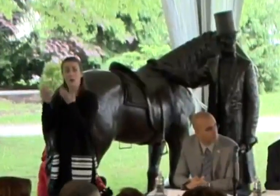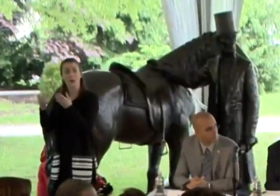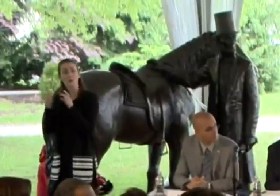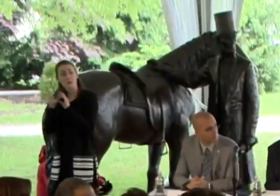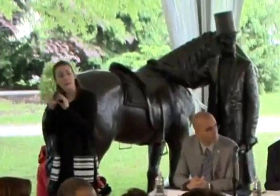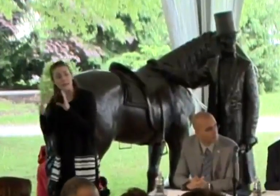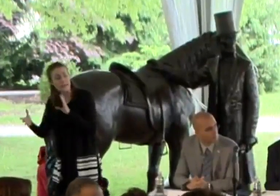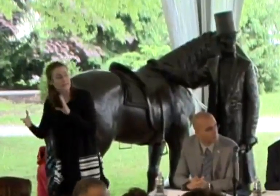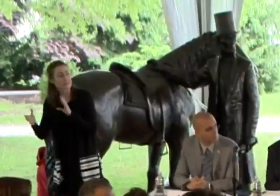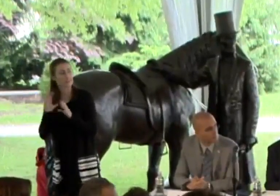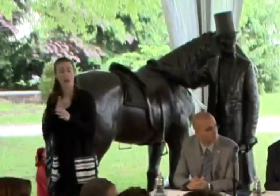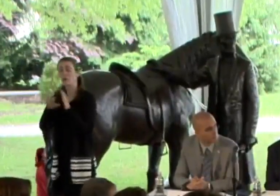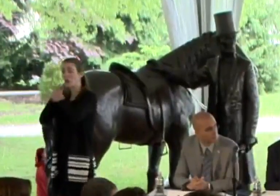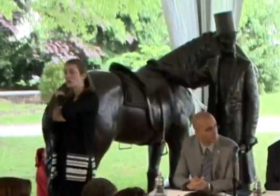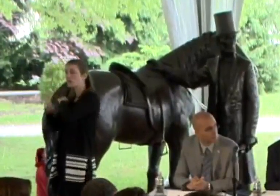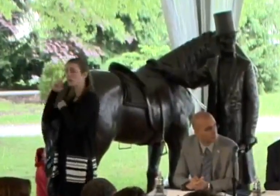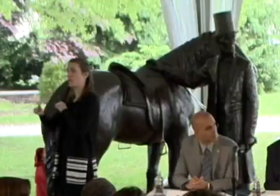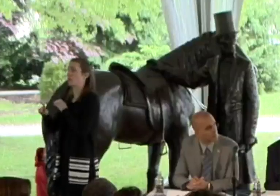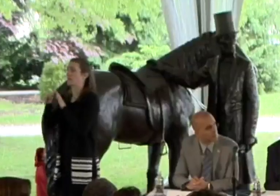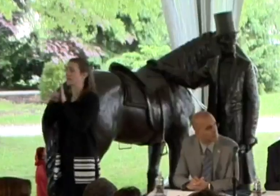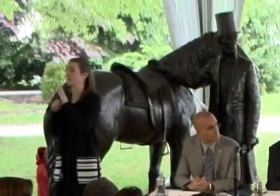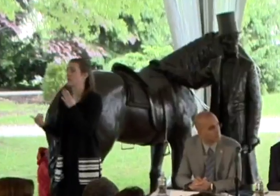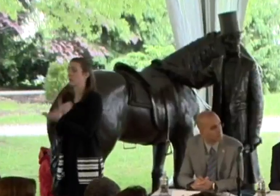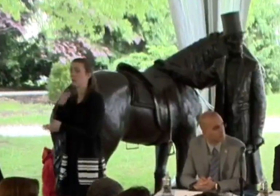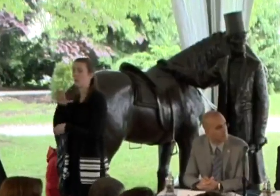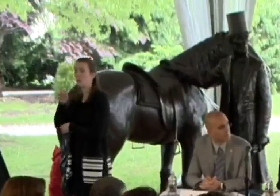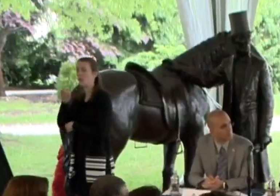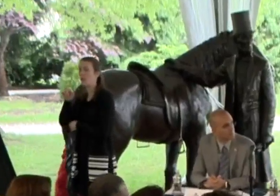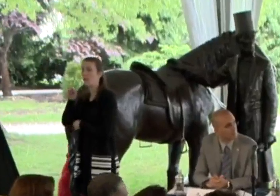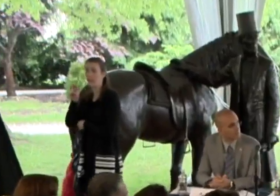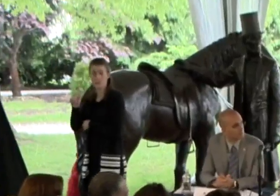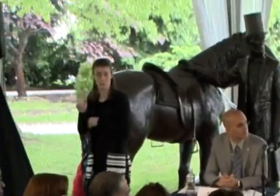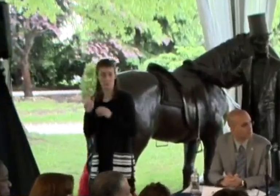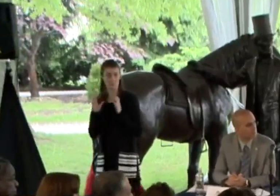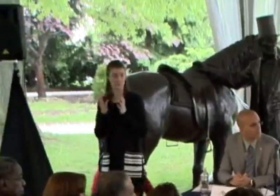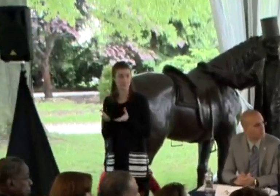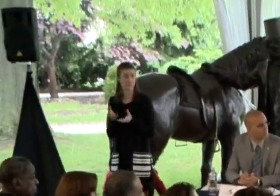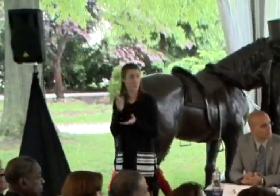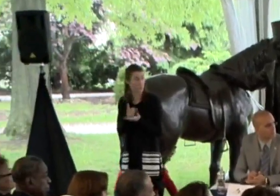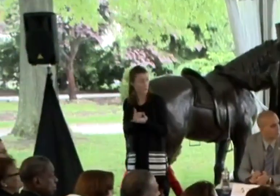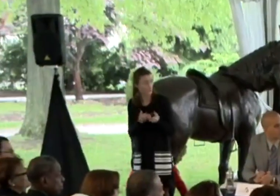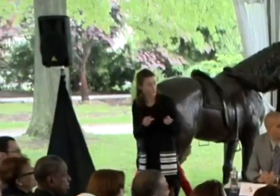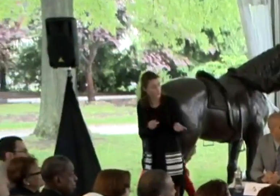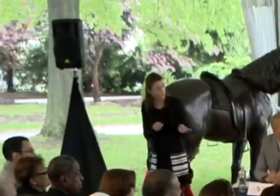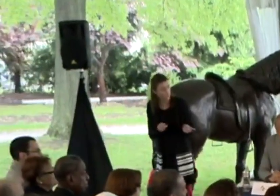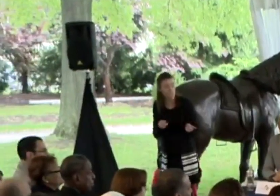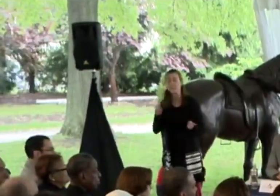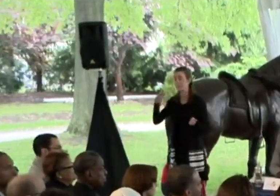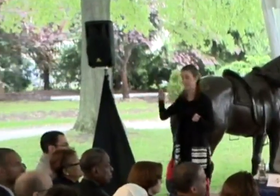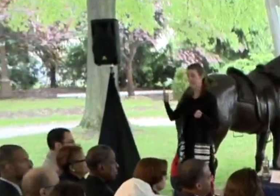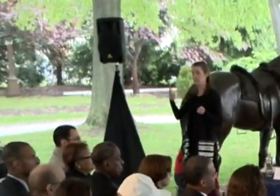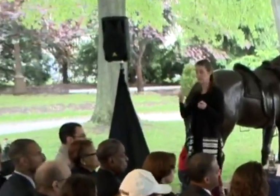MADAM KAMILI ANDCOCHAIR, IF O FURTHER DEBATE OR DISCUSSION I WOULD MOVE FOR CONSIDERATION, A